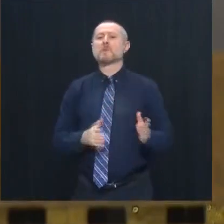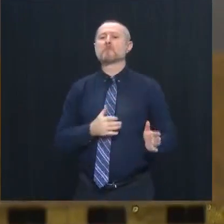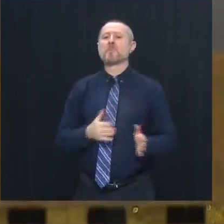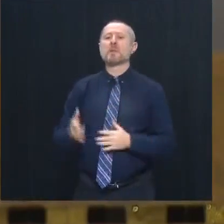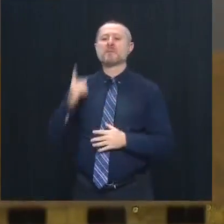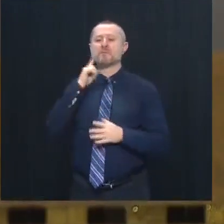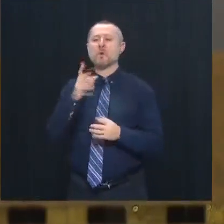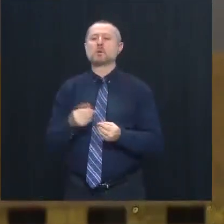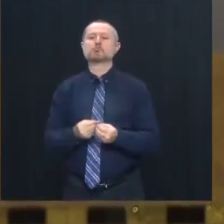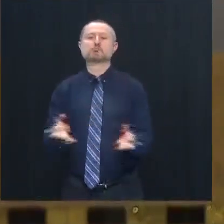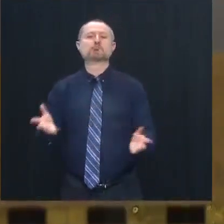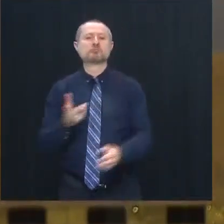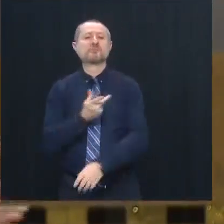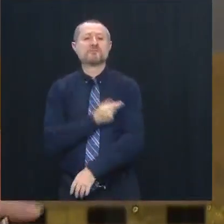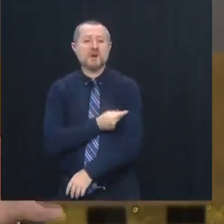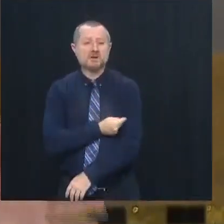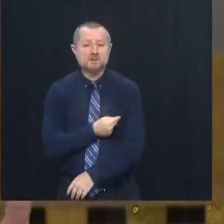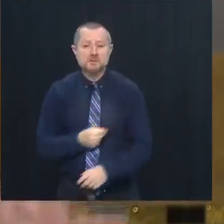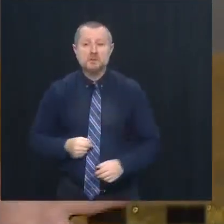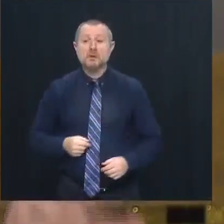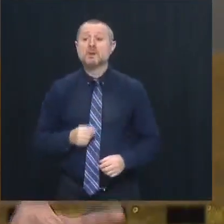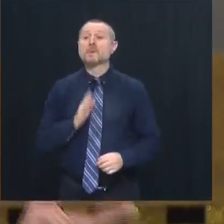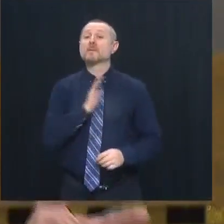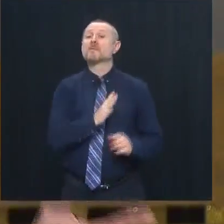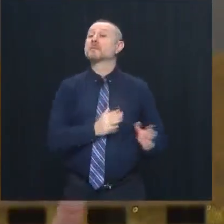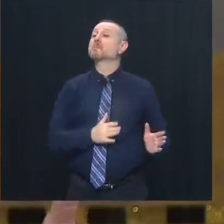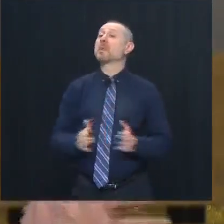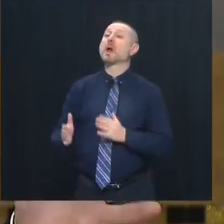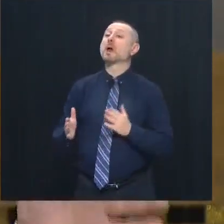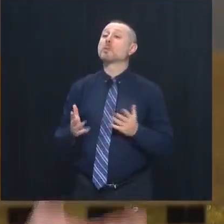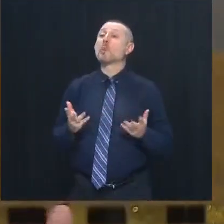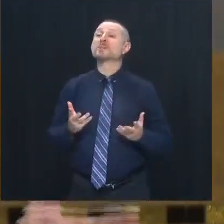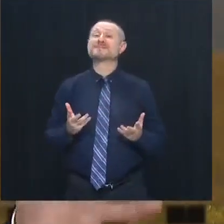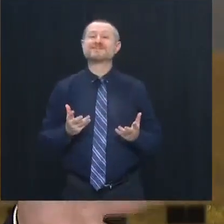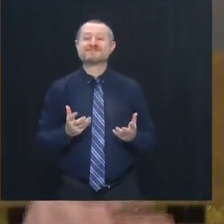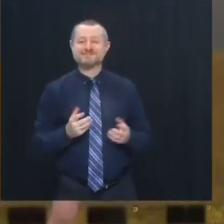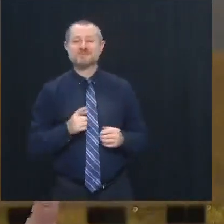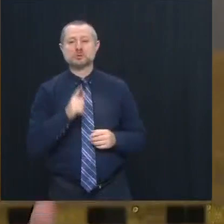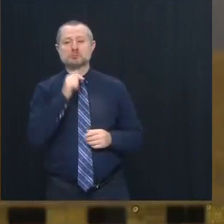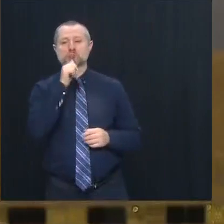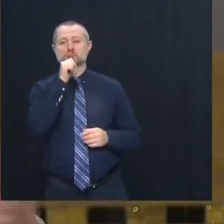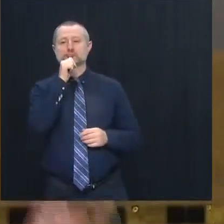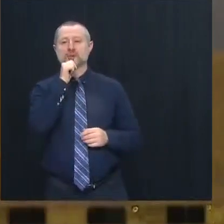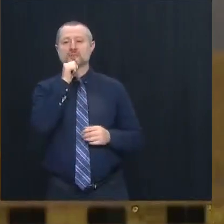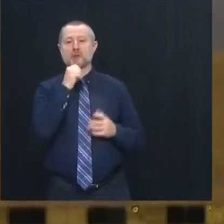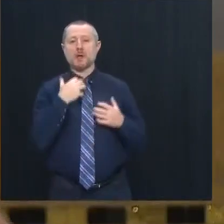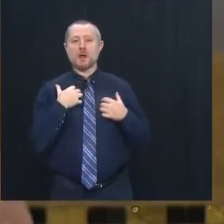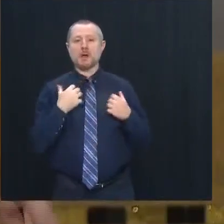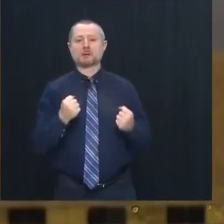EQUITABLE AND WILL IT BE FAIR? THE TRUMP ADMINISTRATION IS DESIGNING THE DISTRIBUTION PLAN.